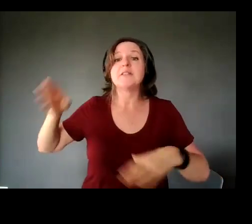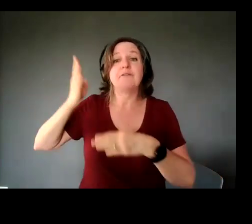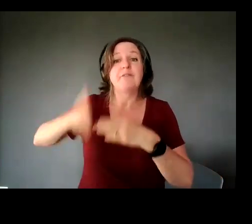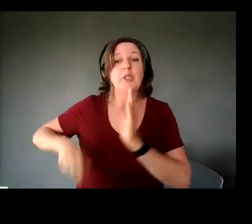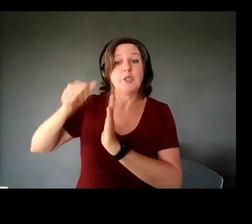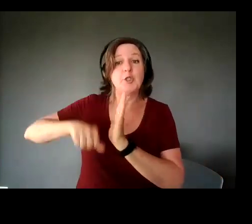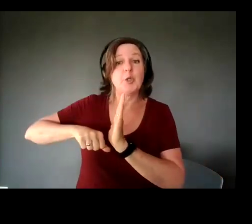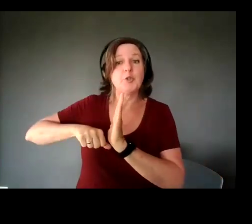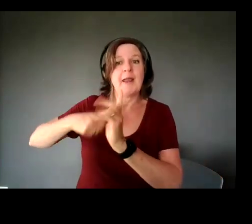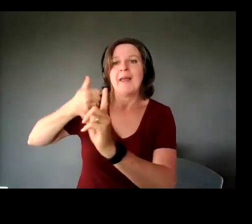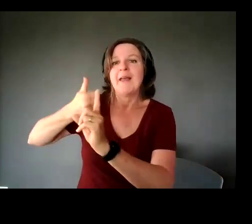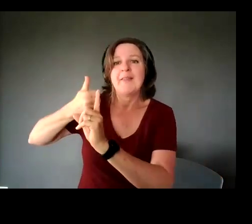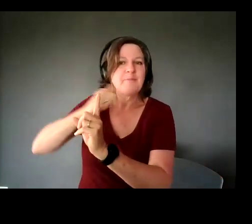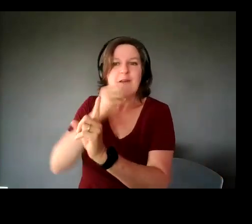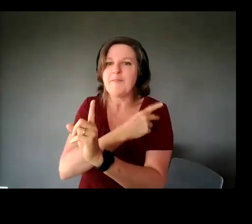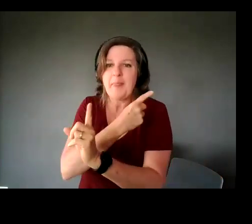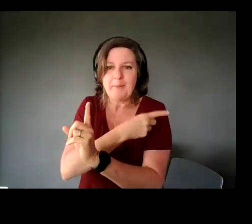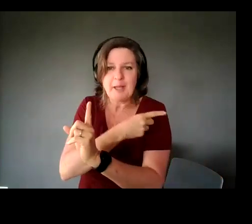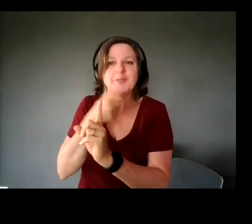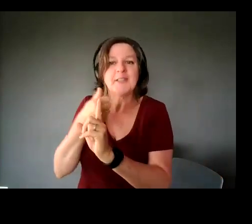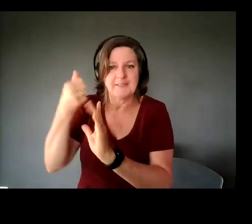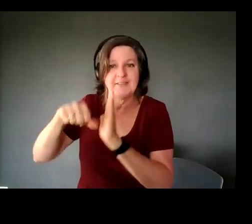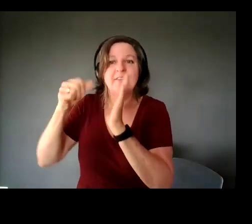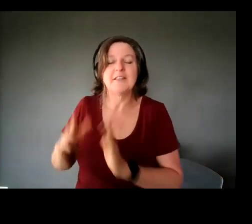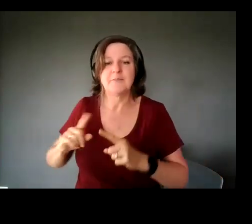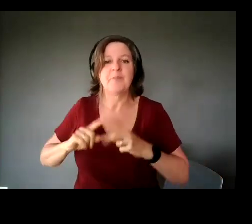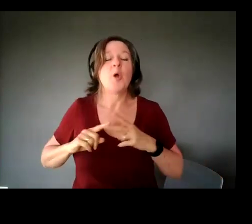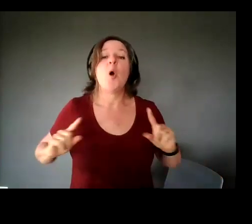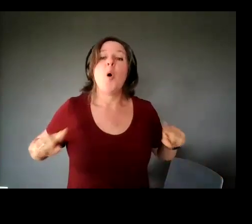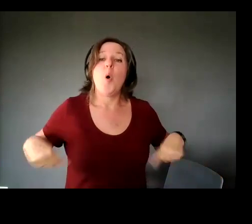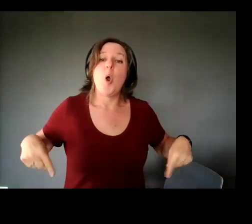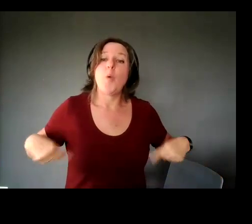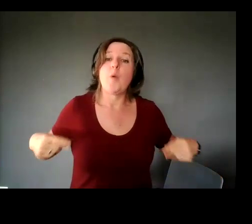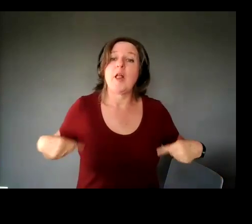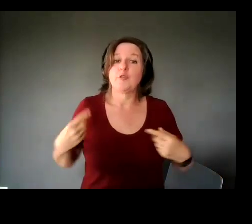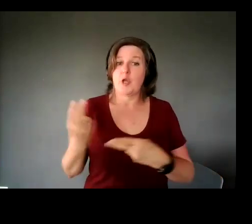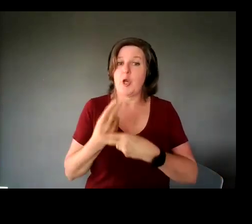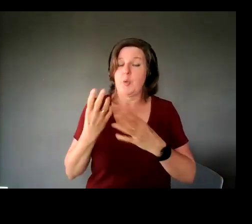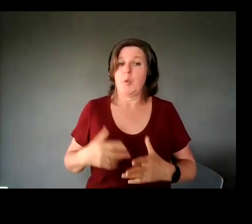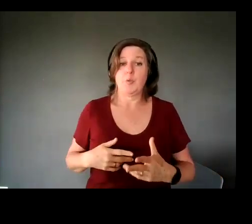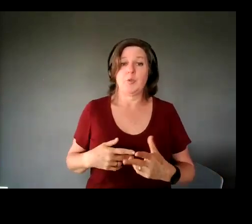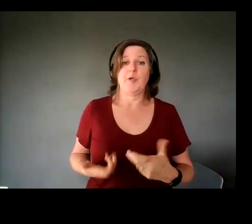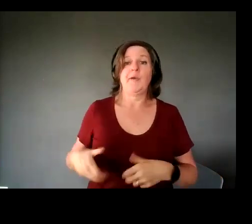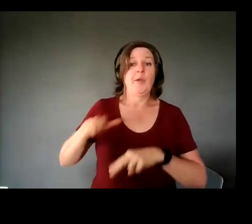A wheelchair user who watches back stage as non Disabled models strap down the walkway because